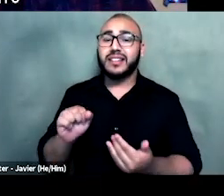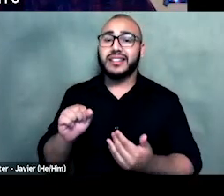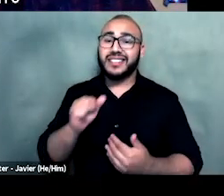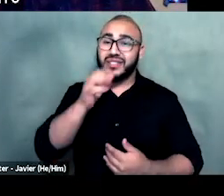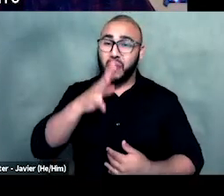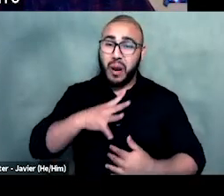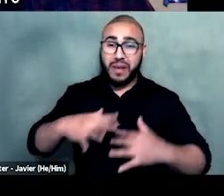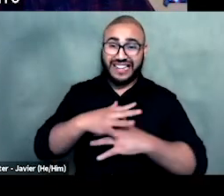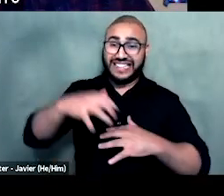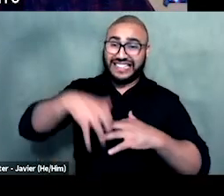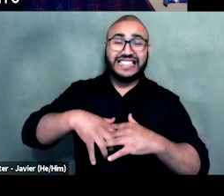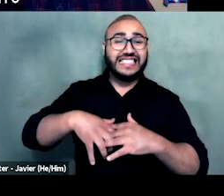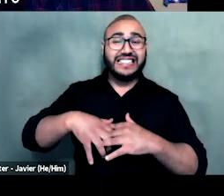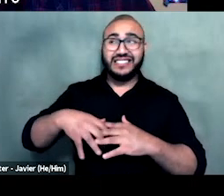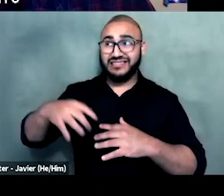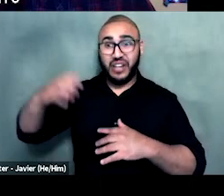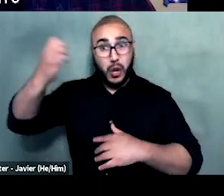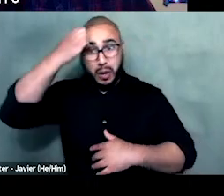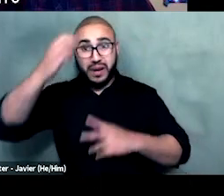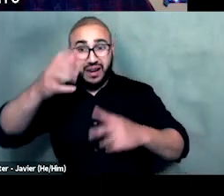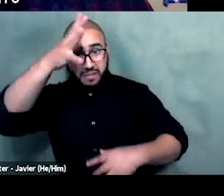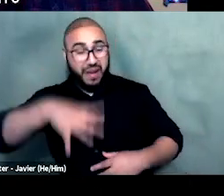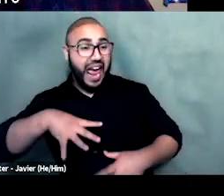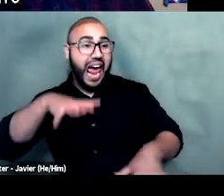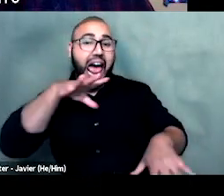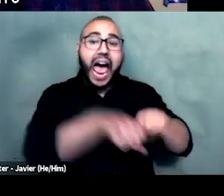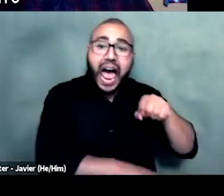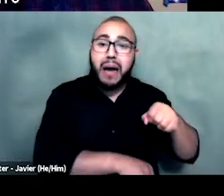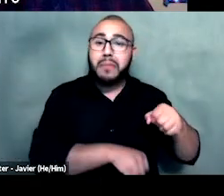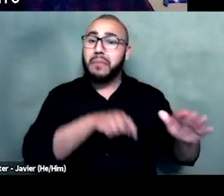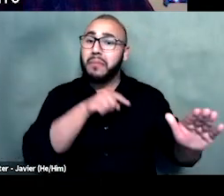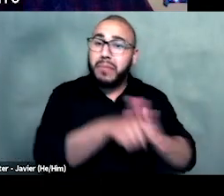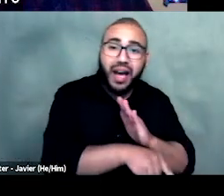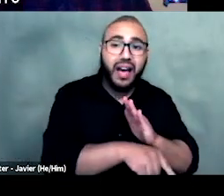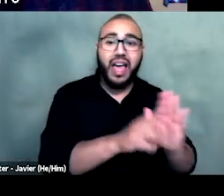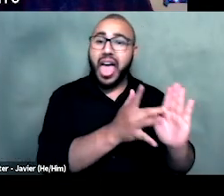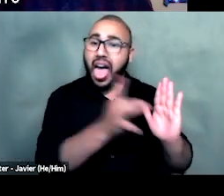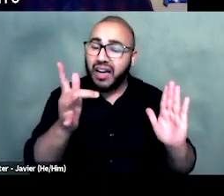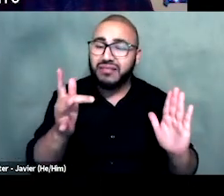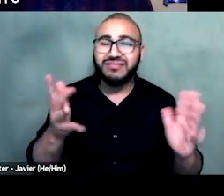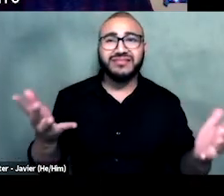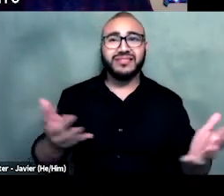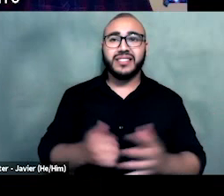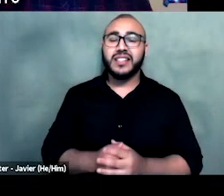You know, we celebrate the building of California missions in our education system.